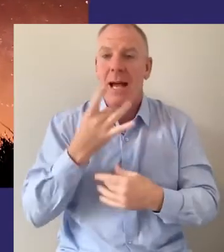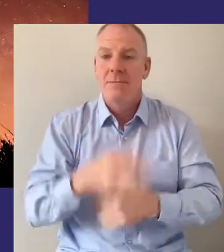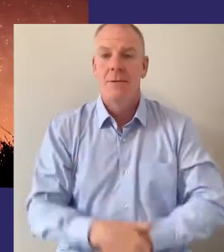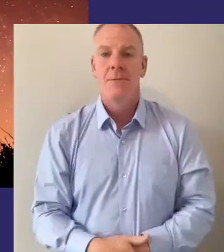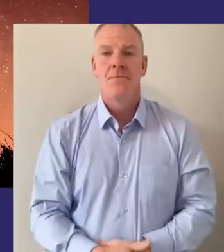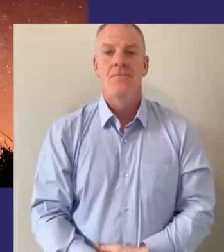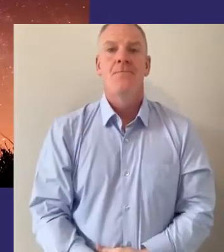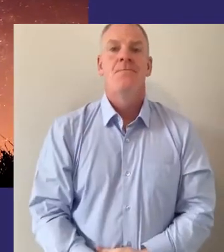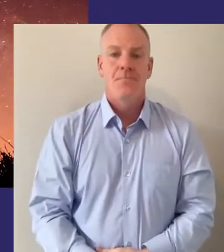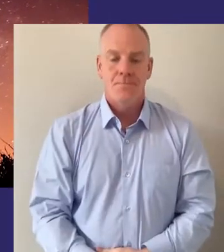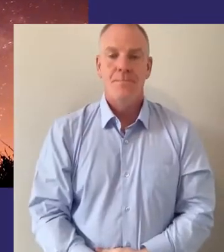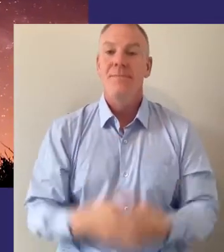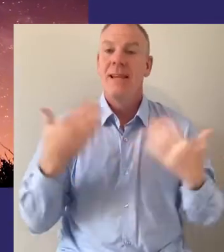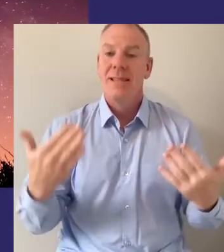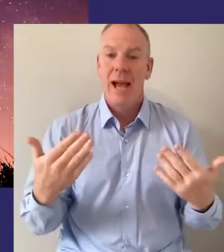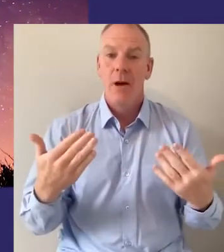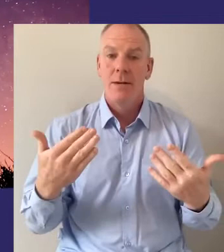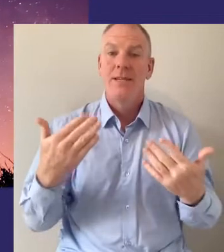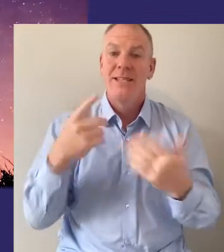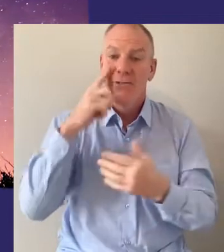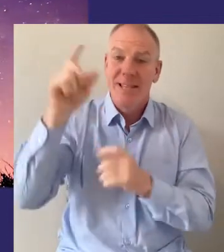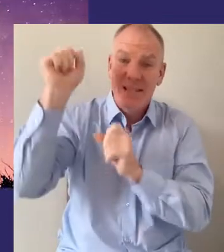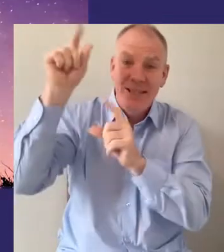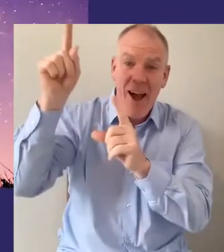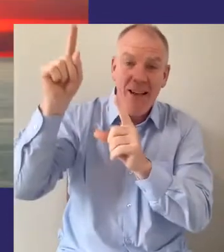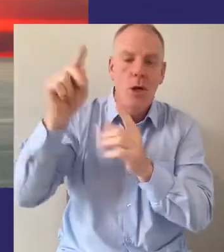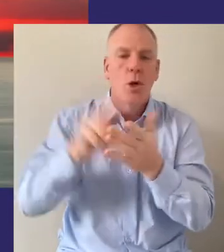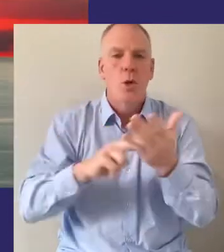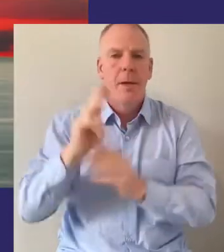Next, we're going to reach for the stars and meet a lady who's using images from space